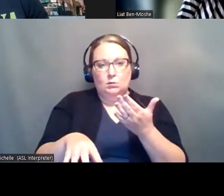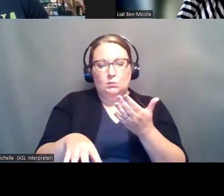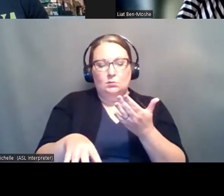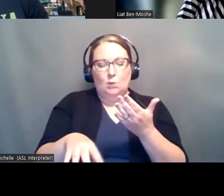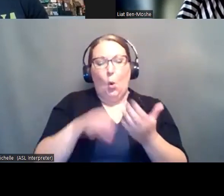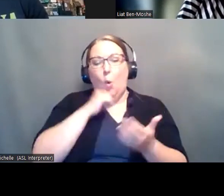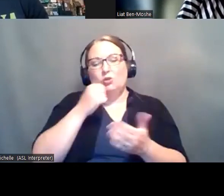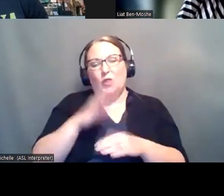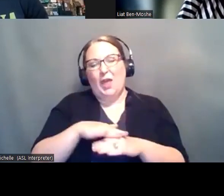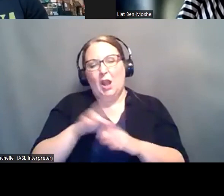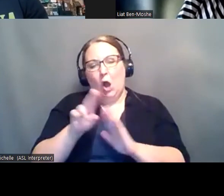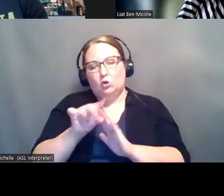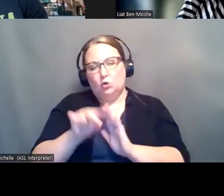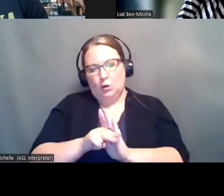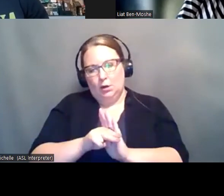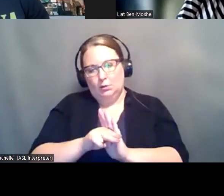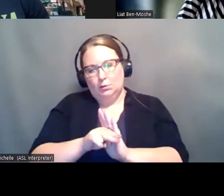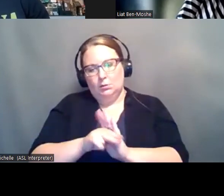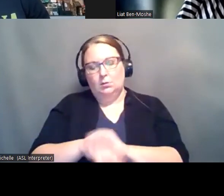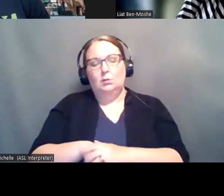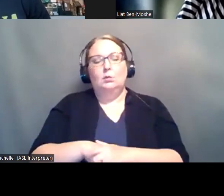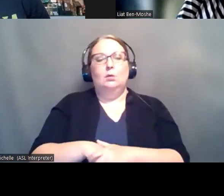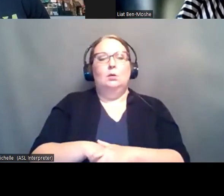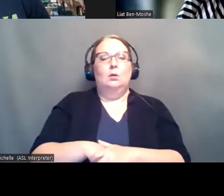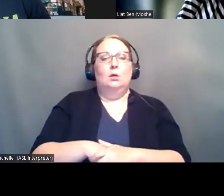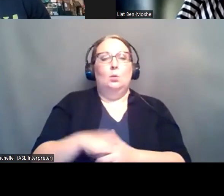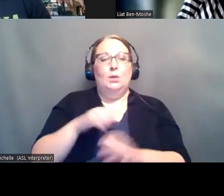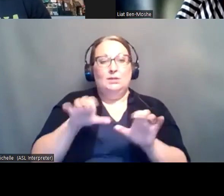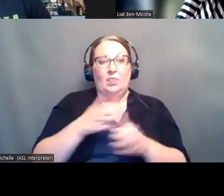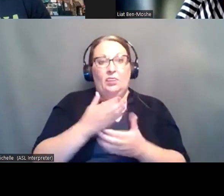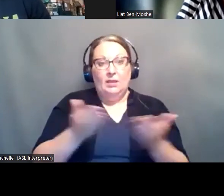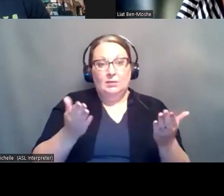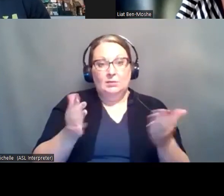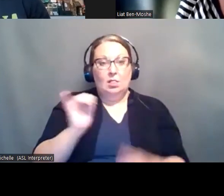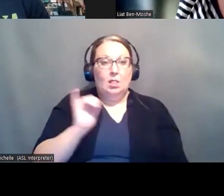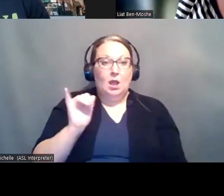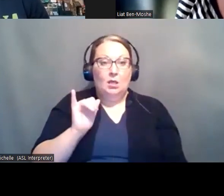is that we did things like the film series.